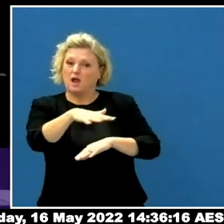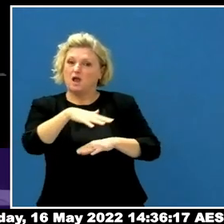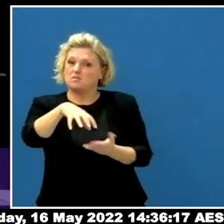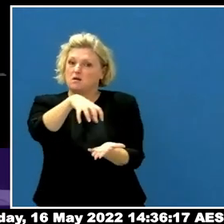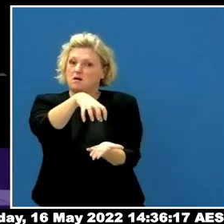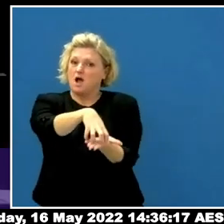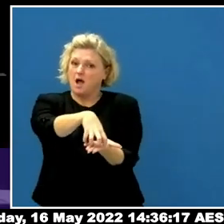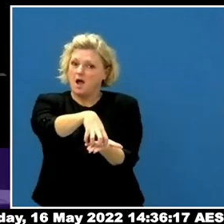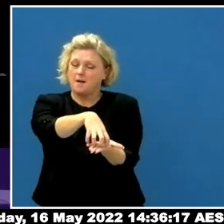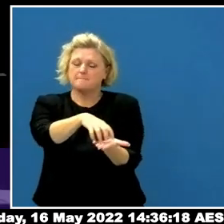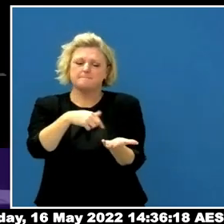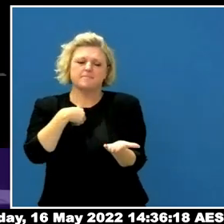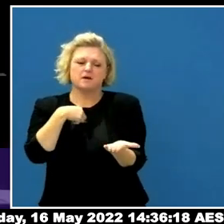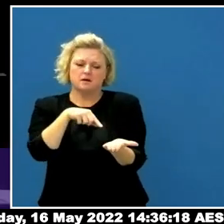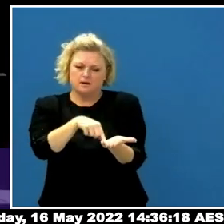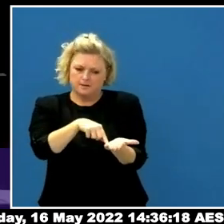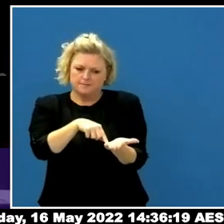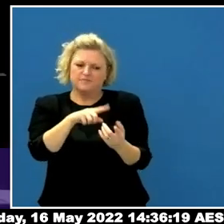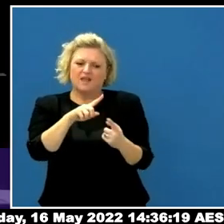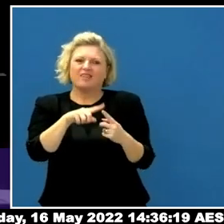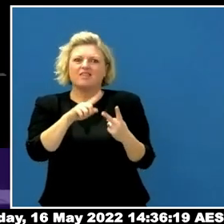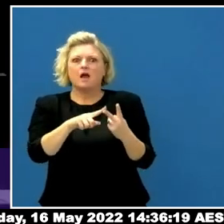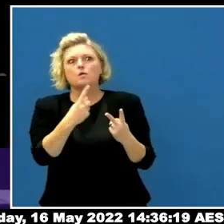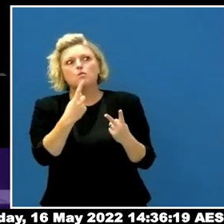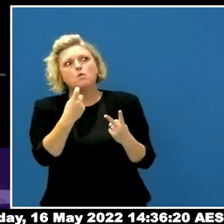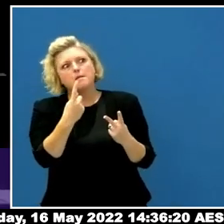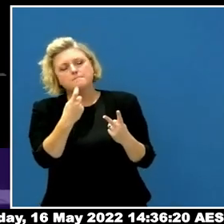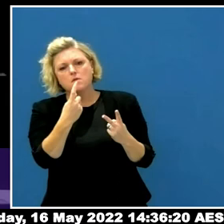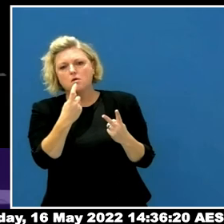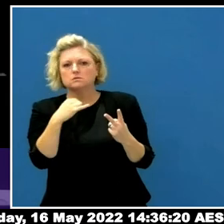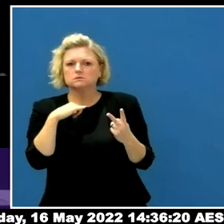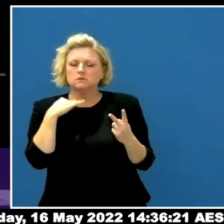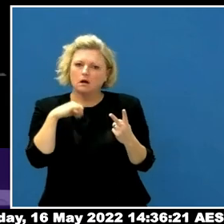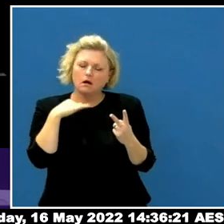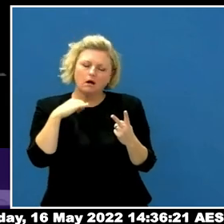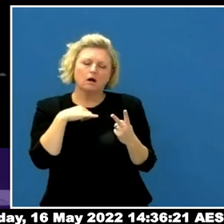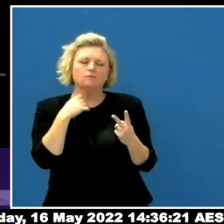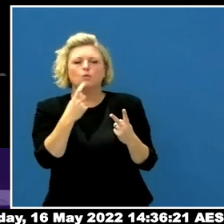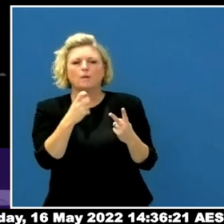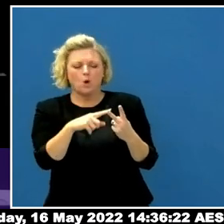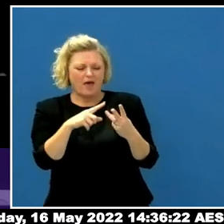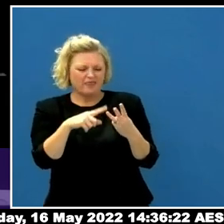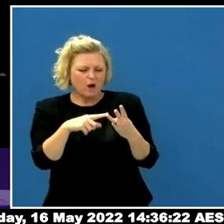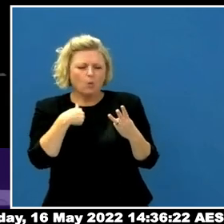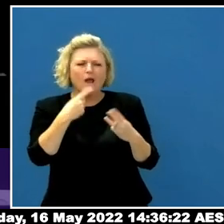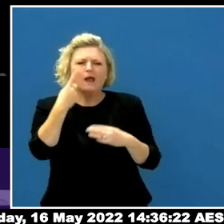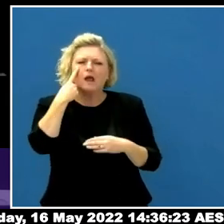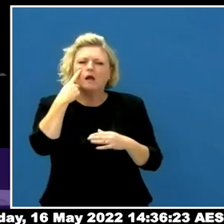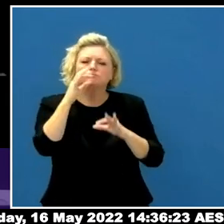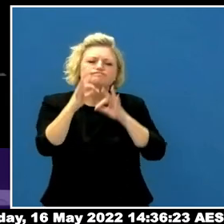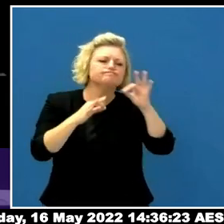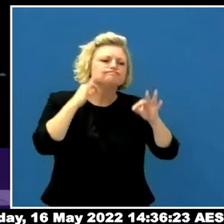And we had been knocked back from Sunnyfield and Thorndale and Flintwood due to